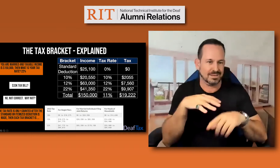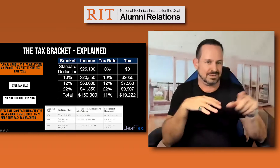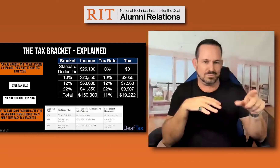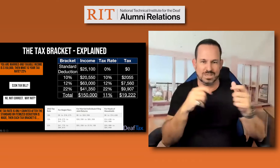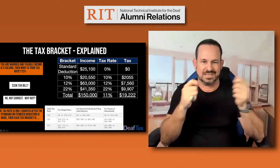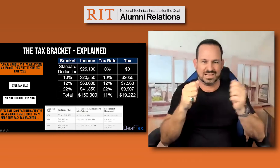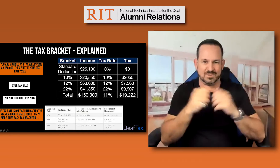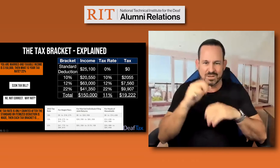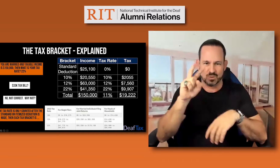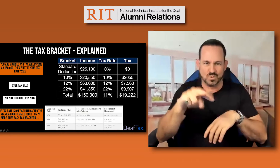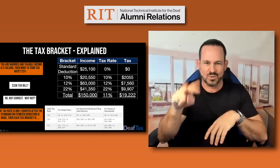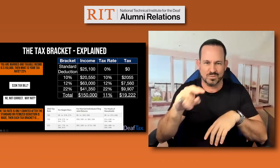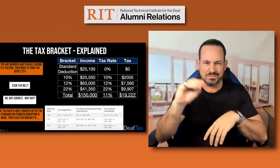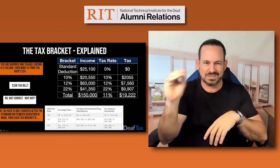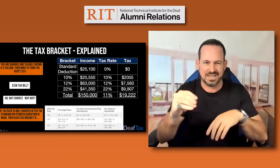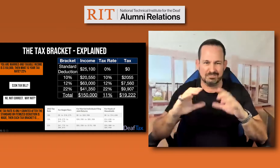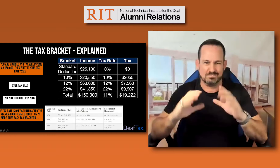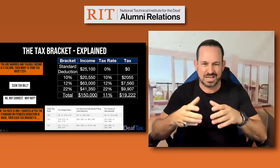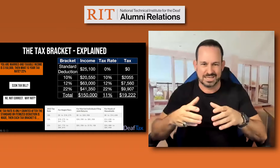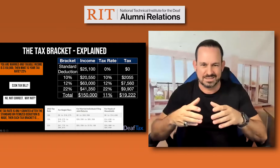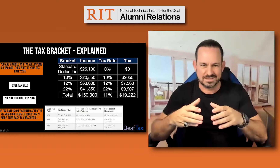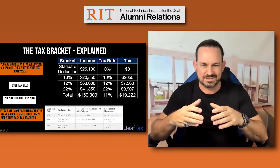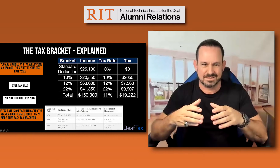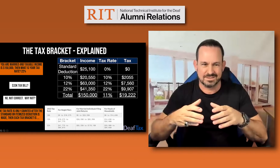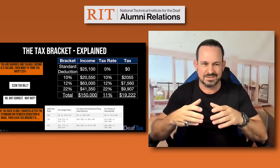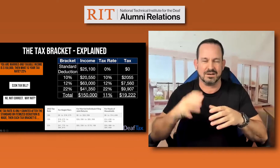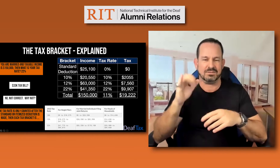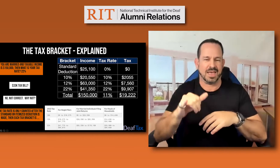and trying to help people figure out specifically that